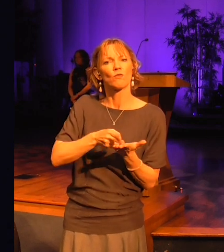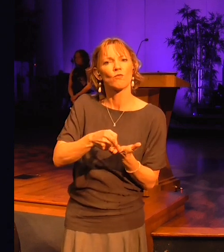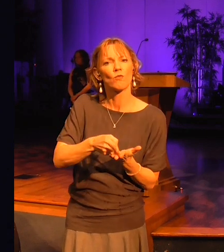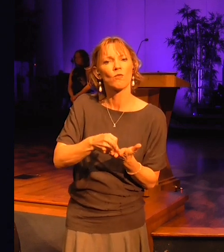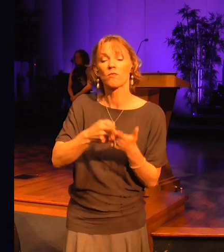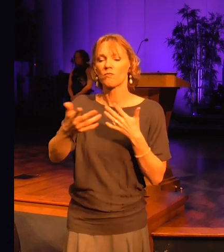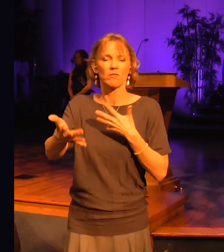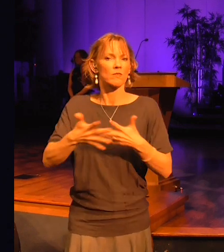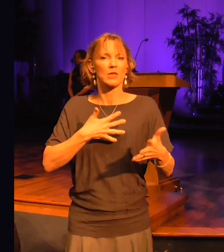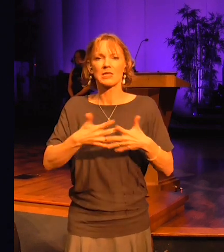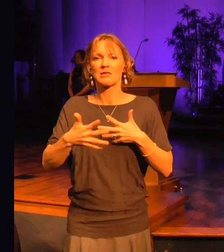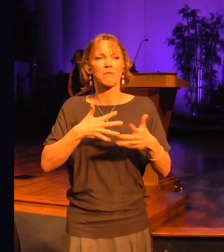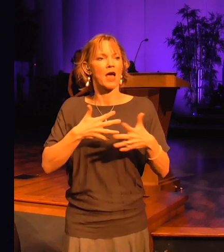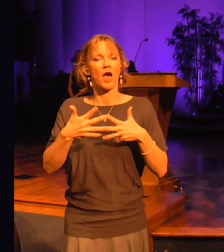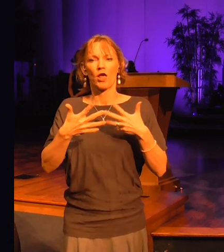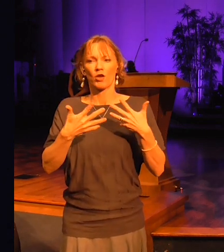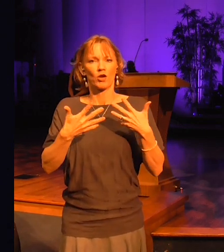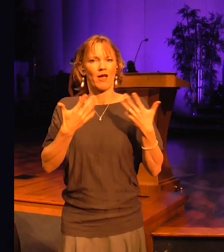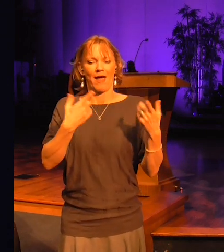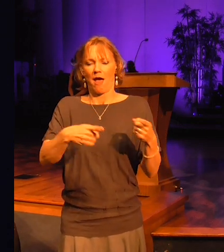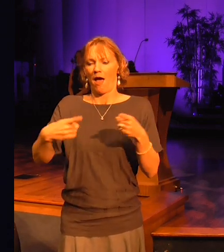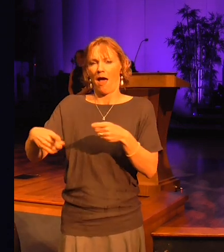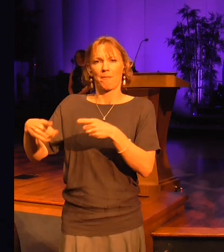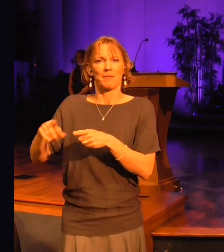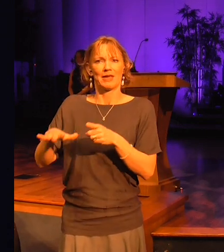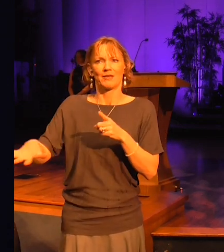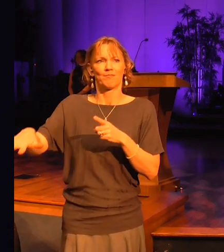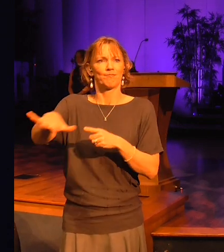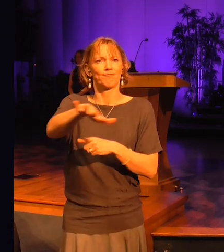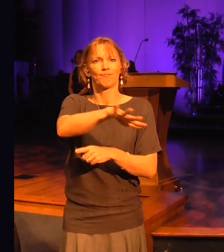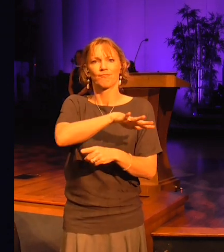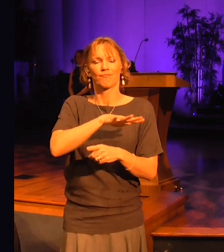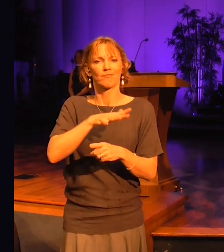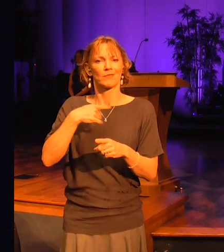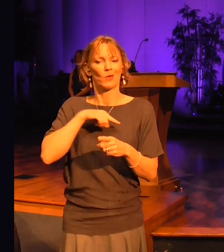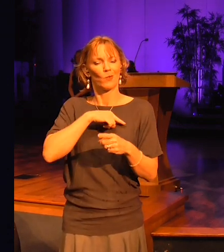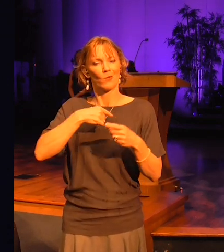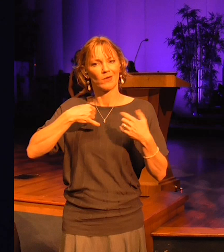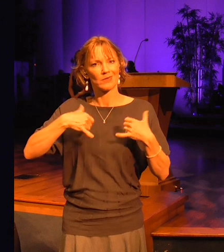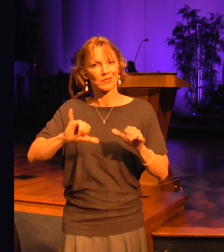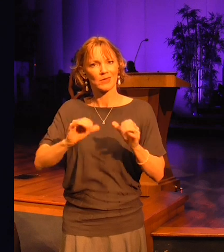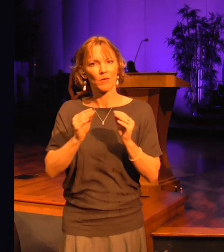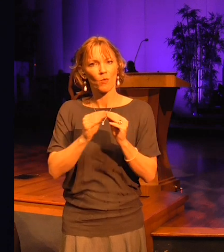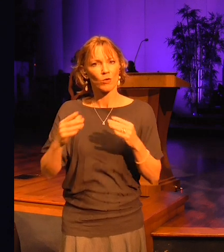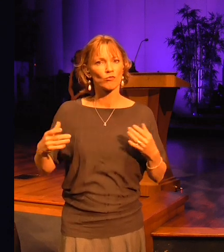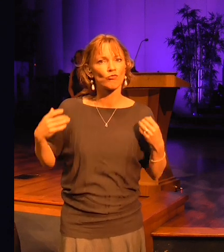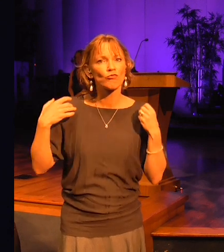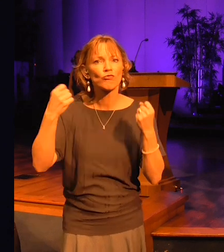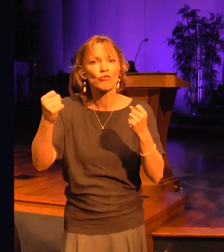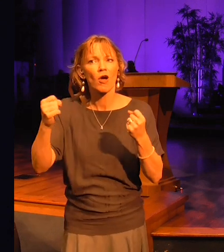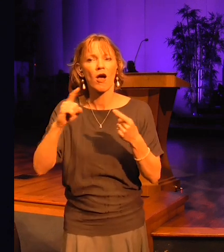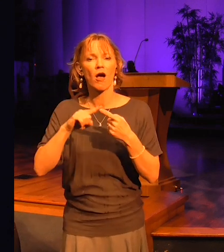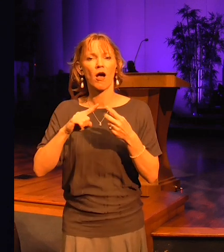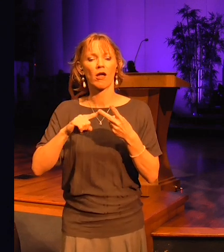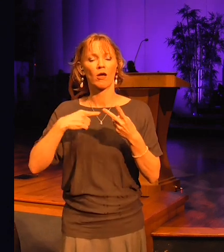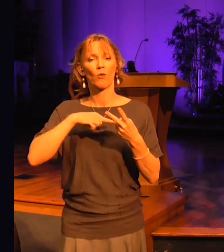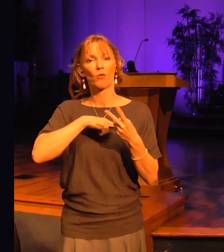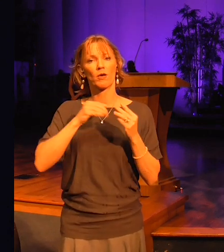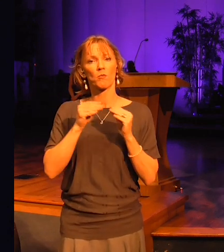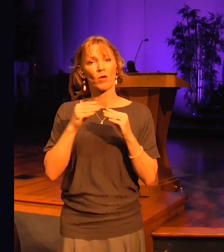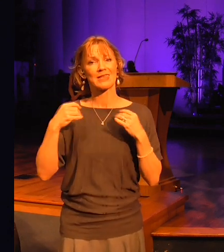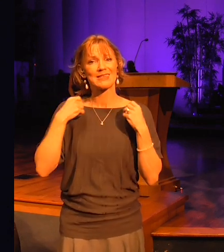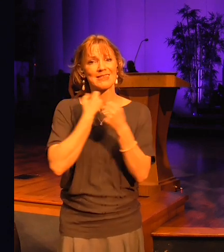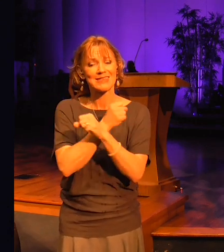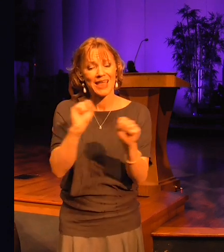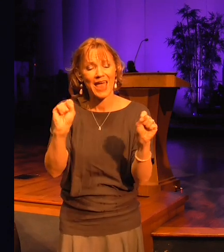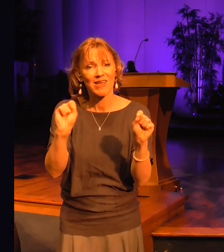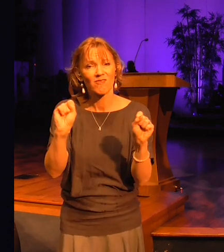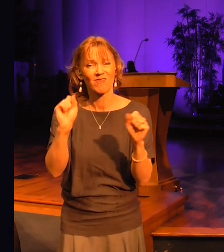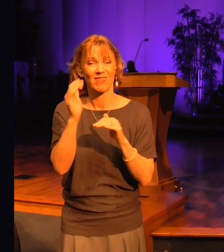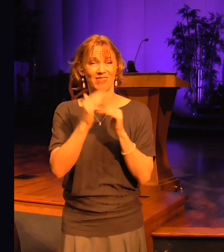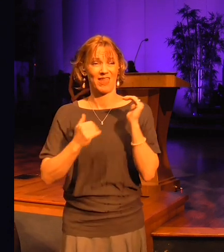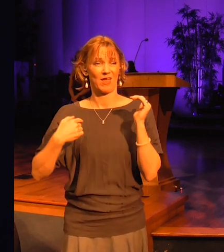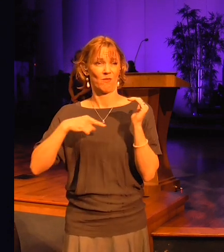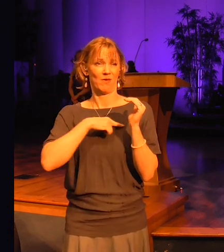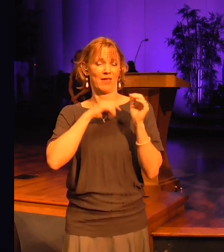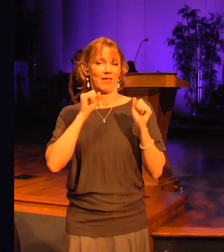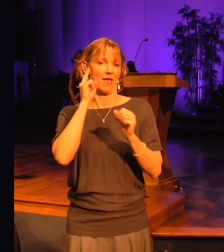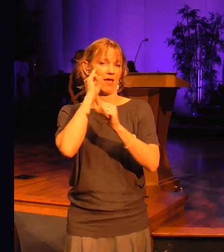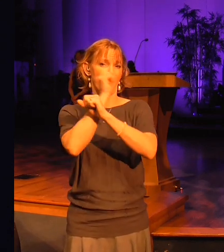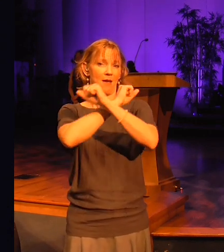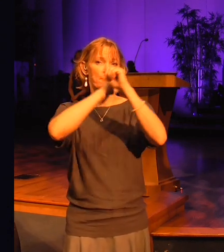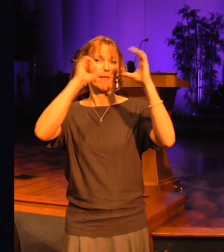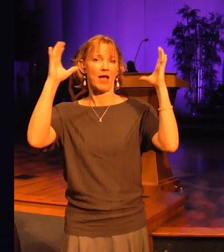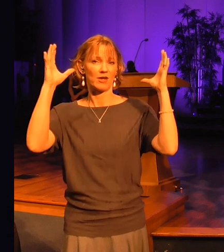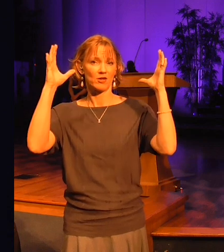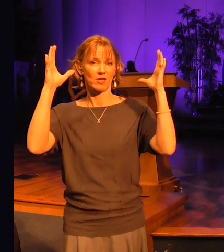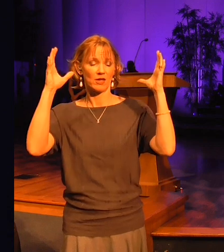what conditions may appear that we are stronger safer than we even imagine as we let go and let